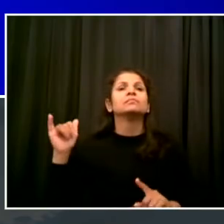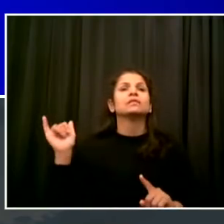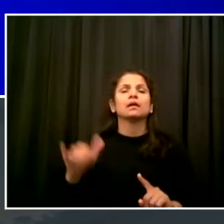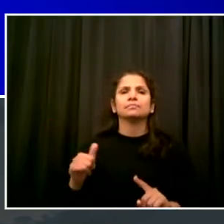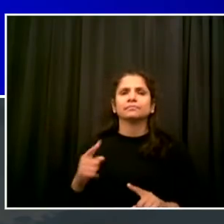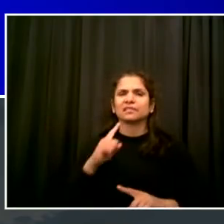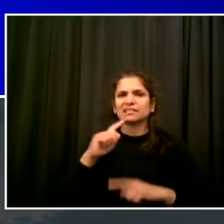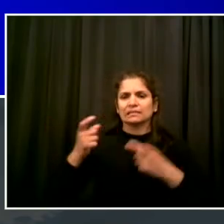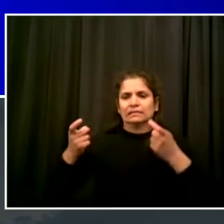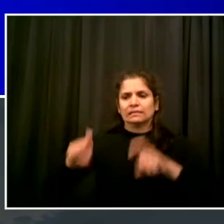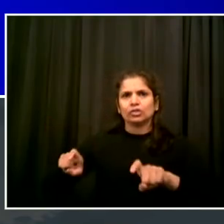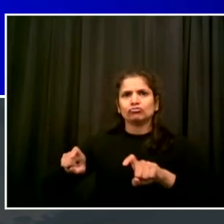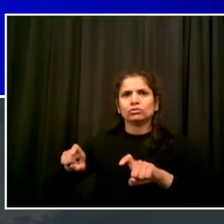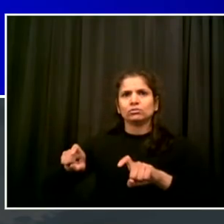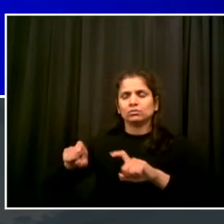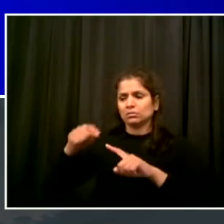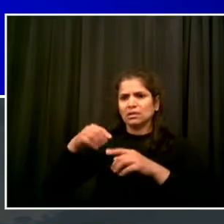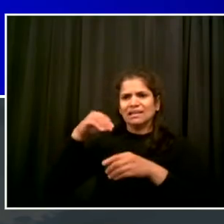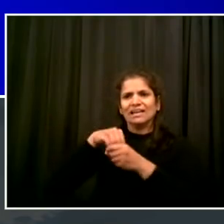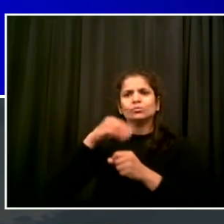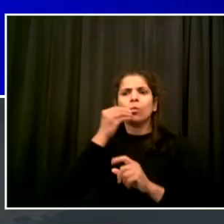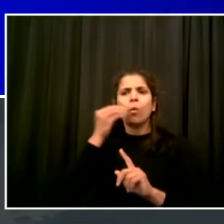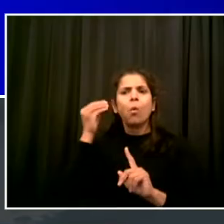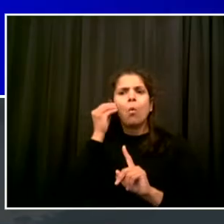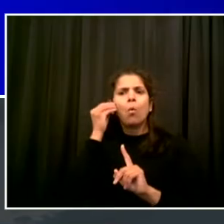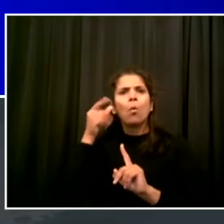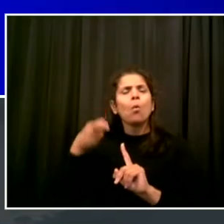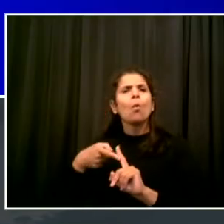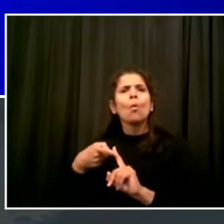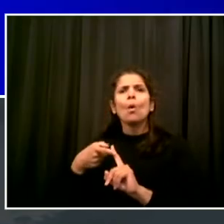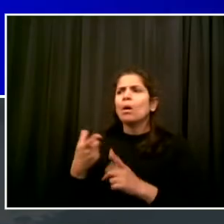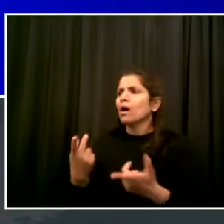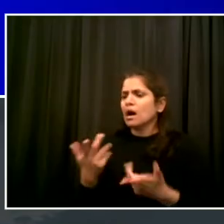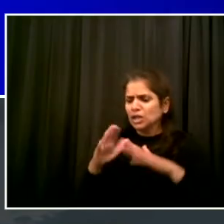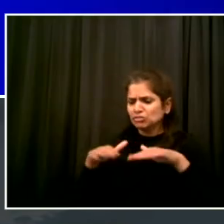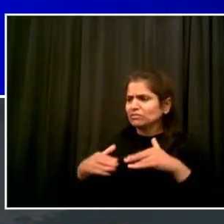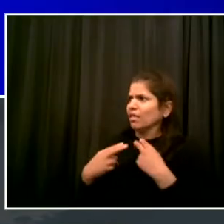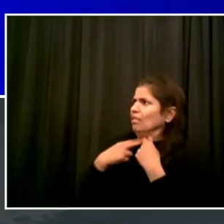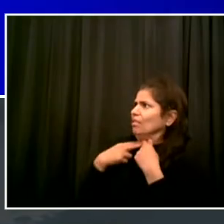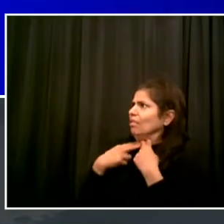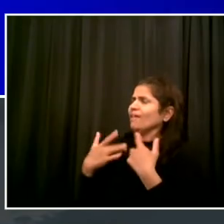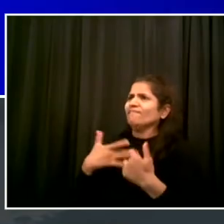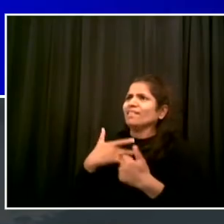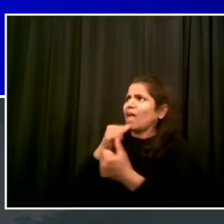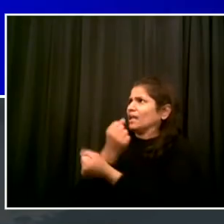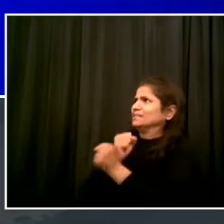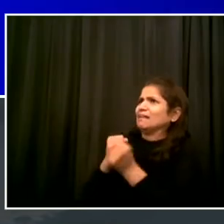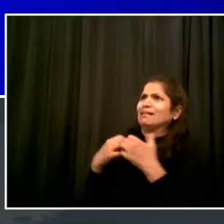SOME OTHF EM HAVE TO DEAL WITH SAFETY ISSUES WITHIN